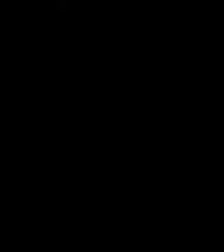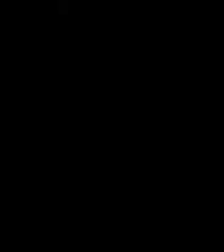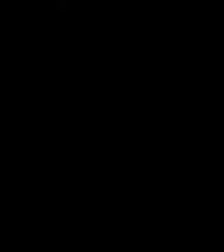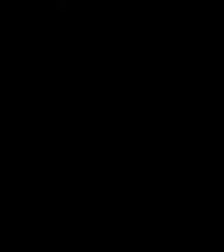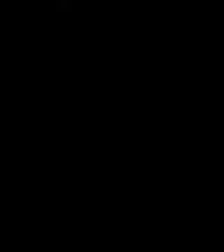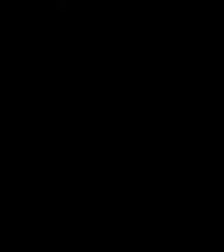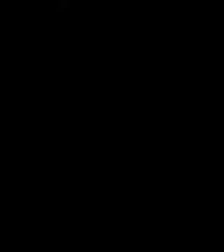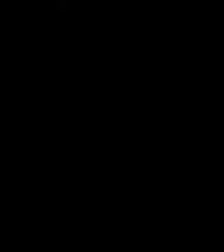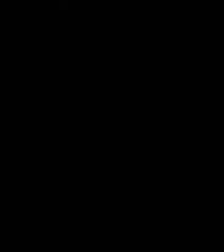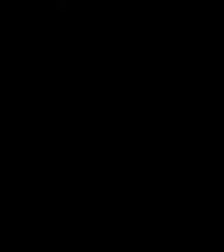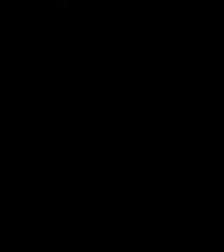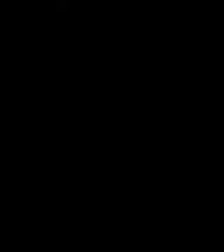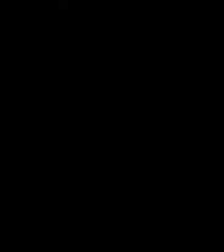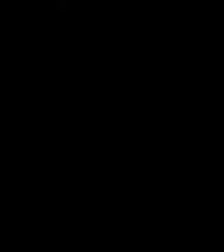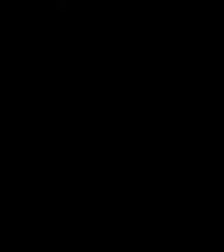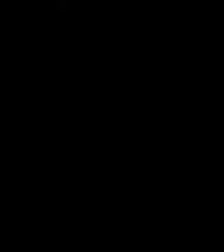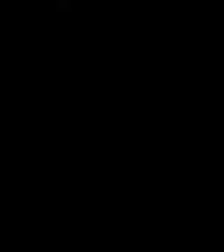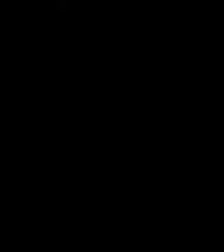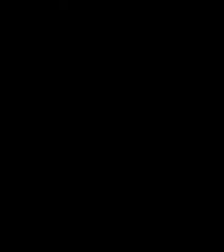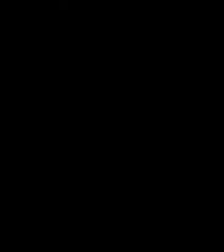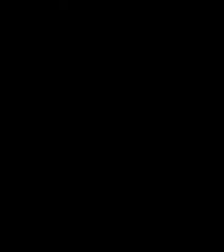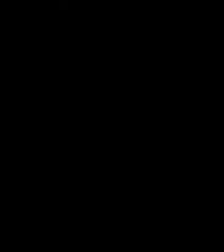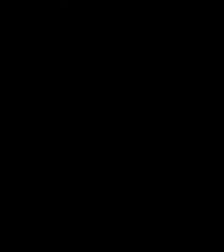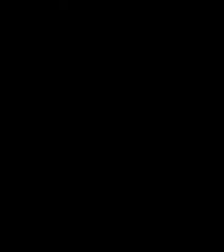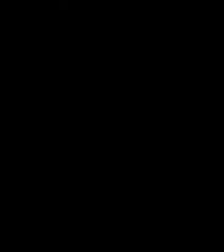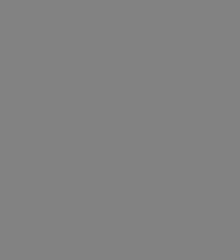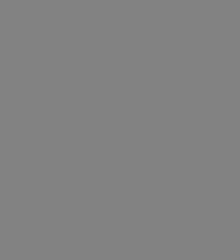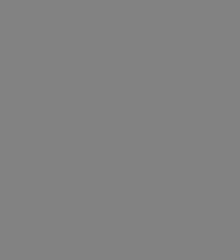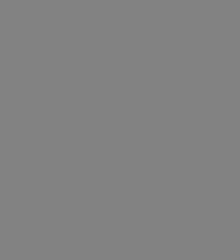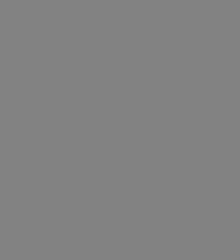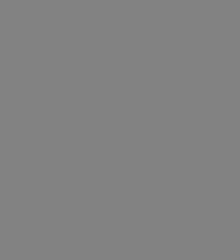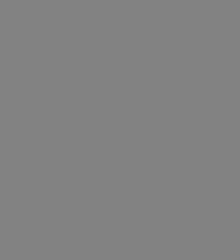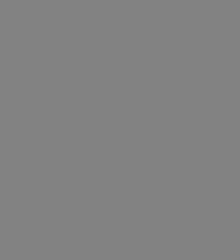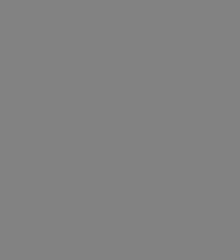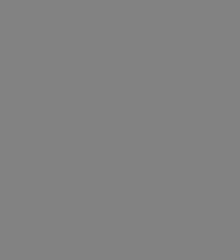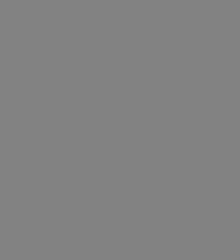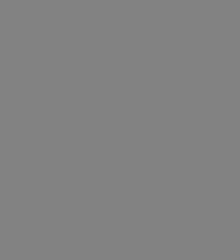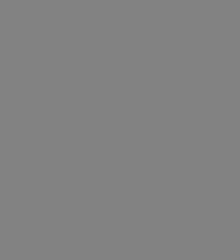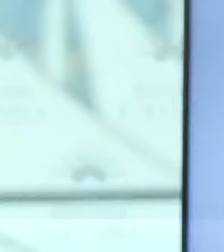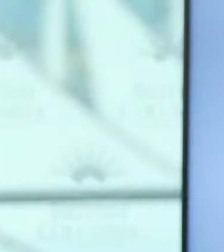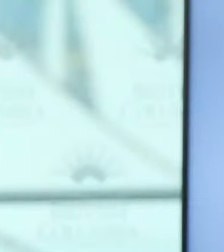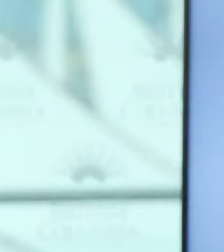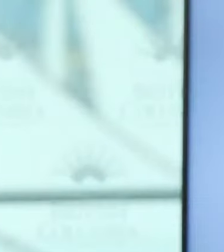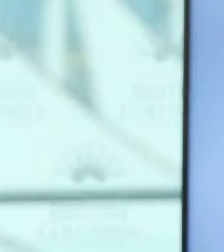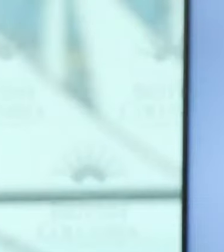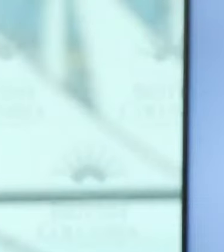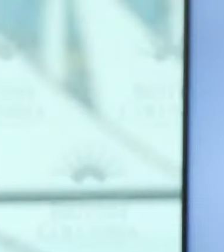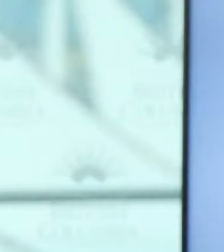seeing worse. To cause more